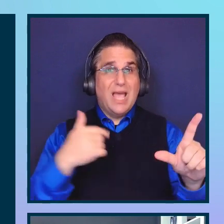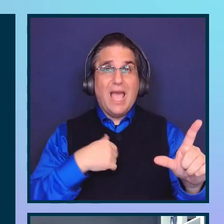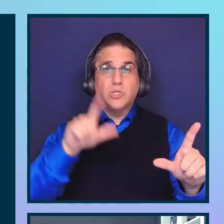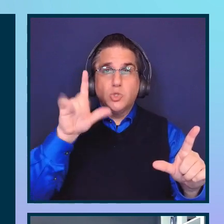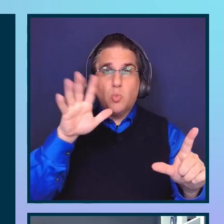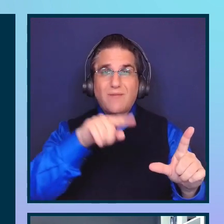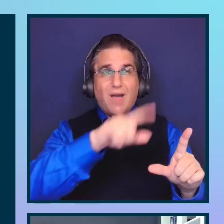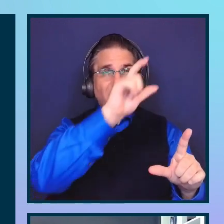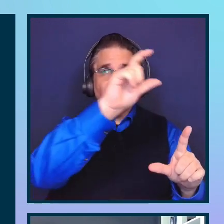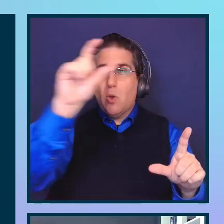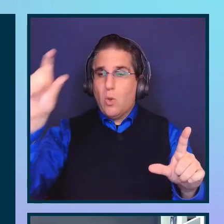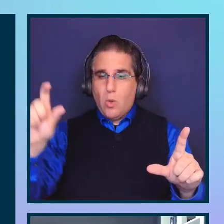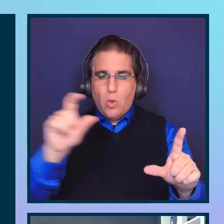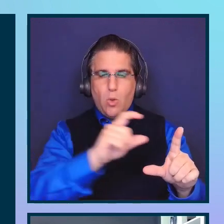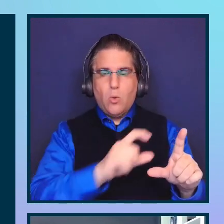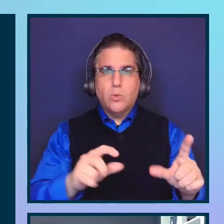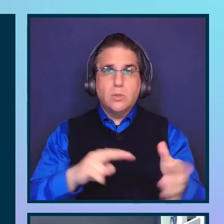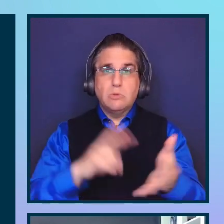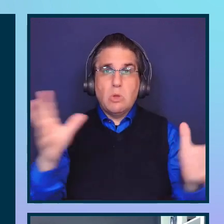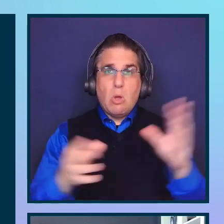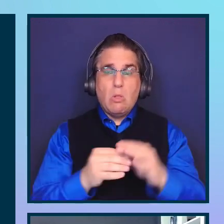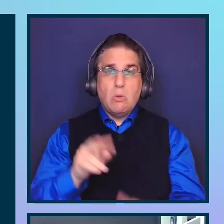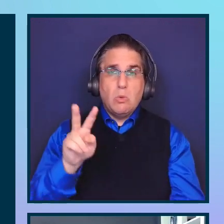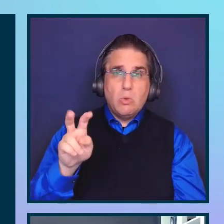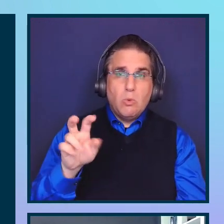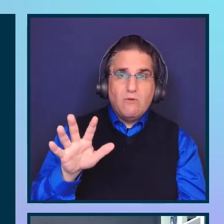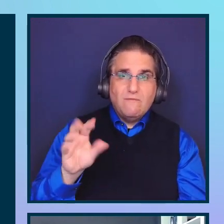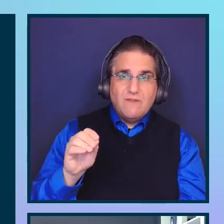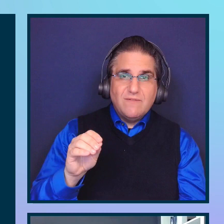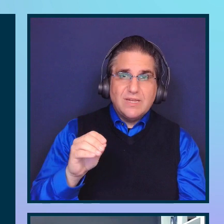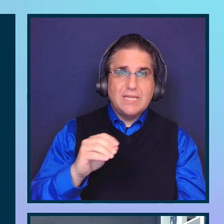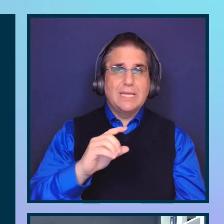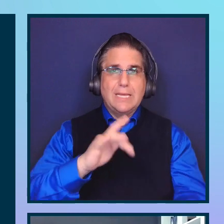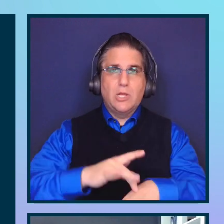we are asking people to do 250 interactions before they can add to the cart,